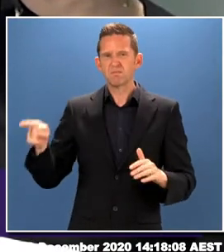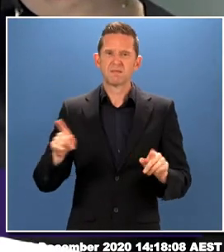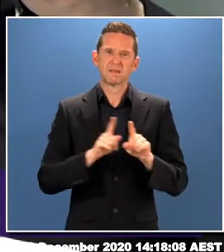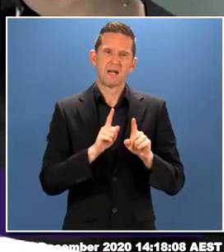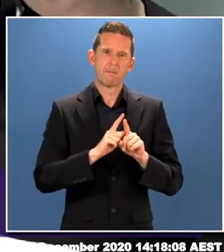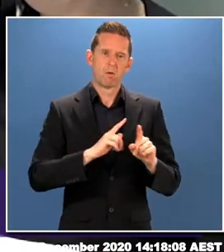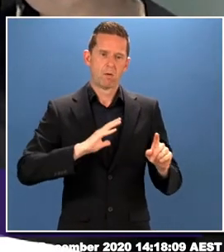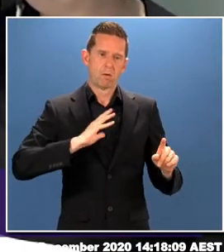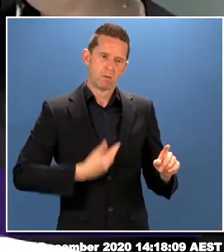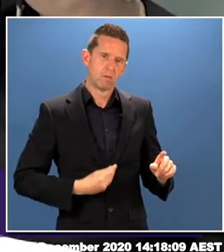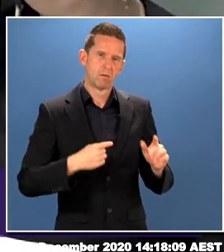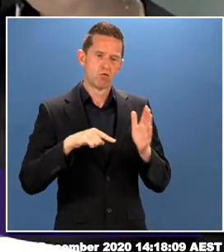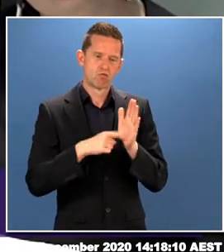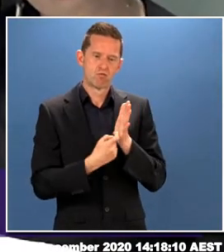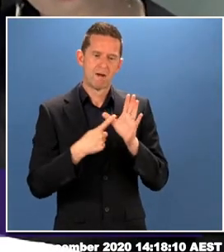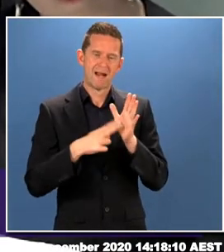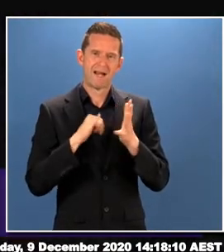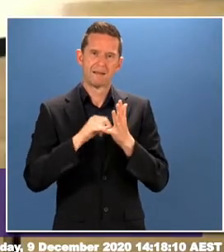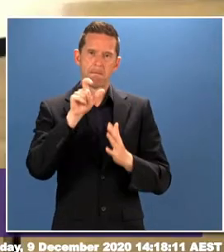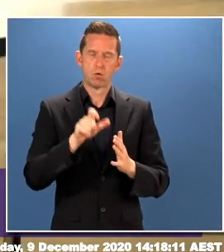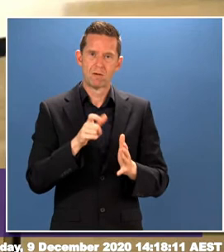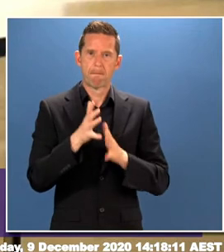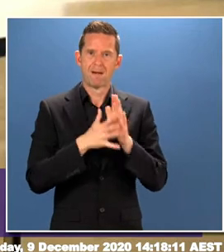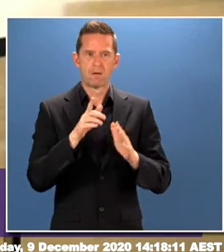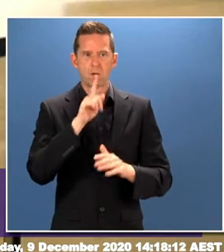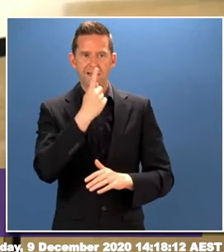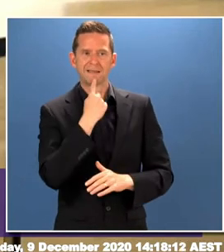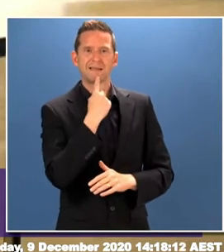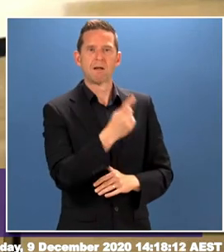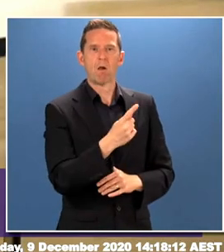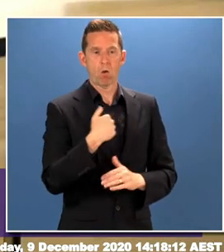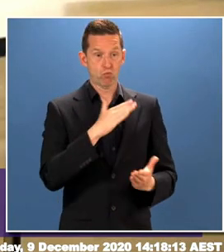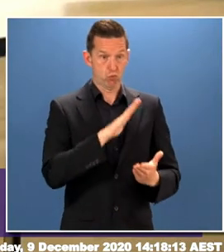or transgender person that can't perhaps pass off as their identified gender. Is that what you are talking about there?